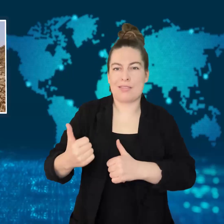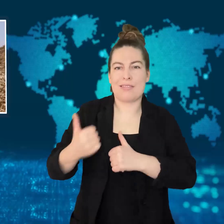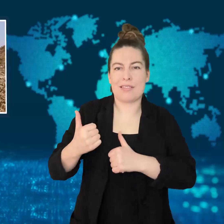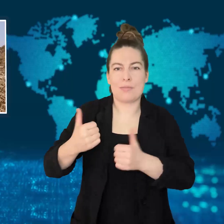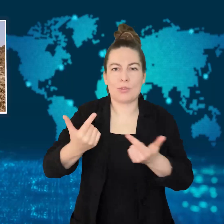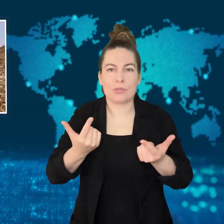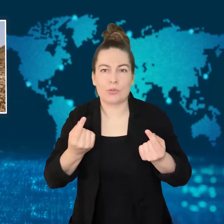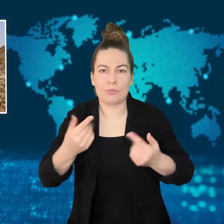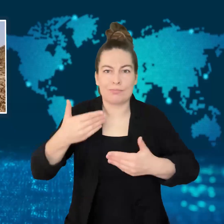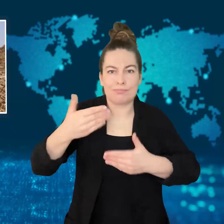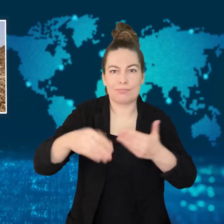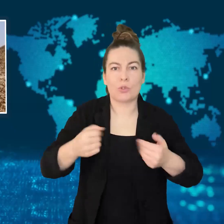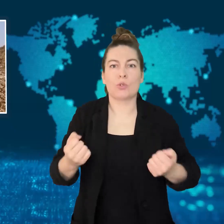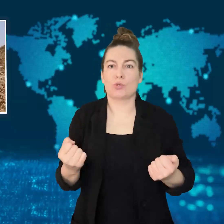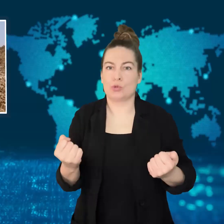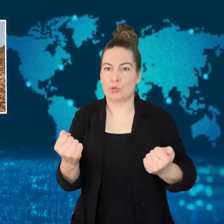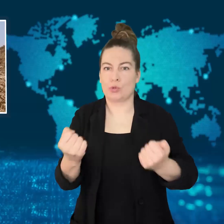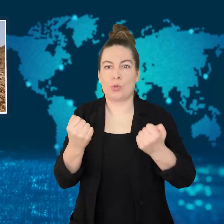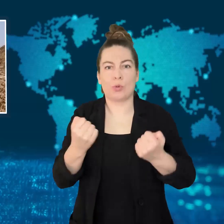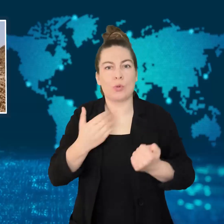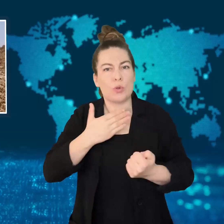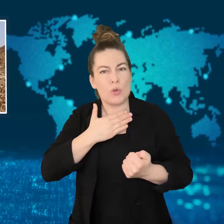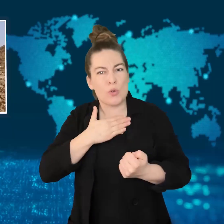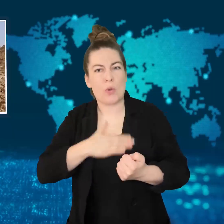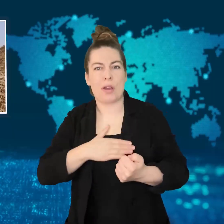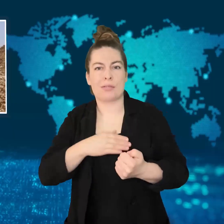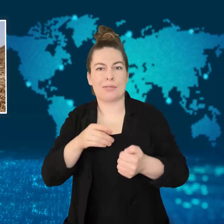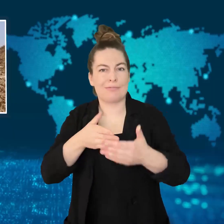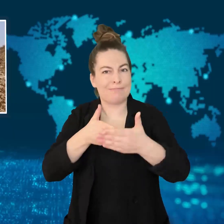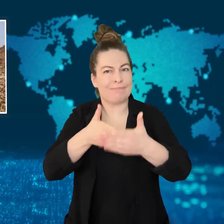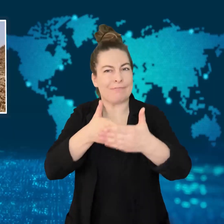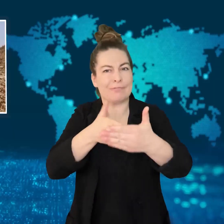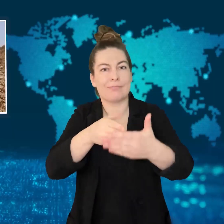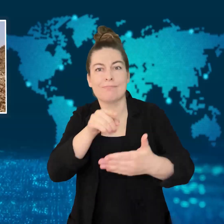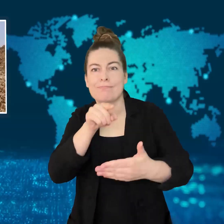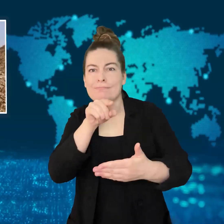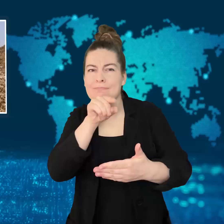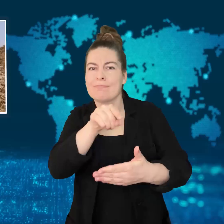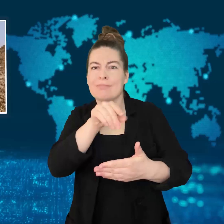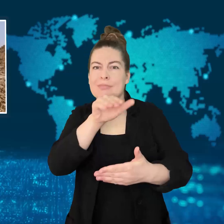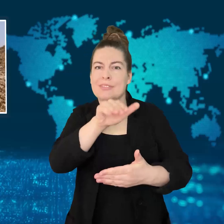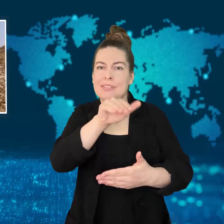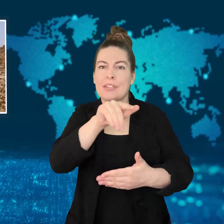saying the city would be cut off from the rest of the strip.